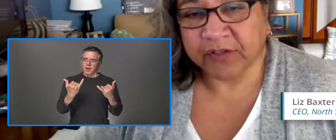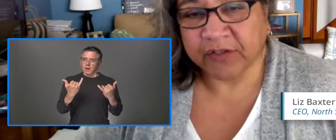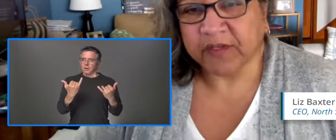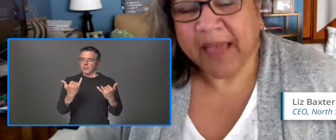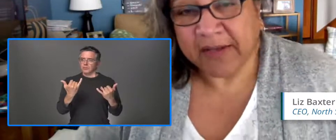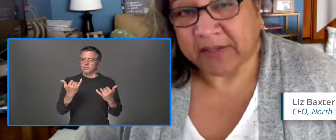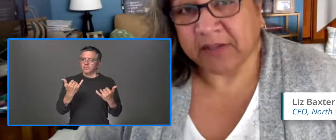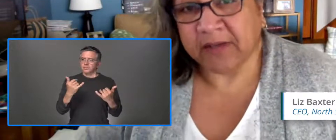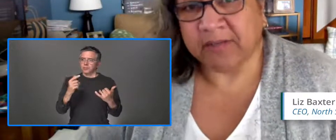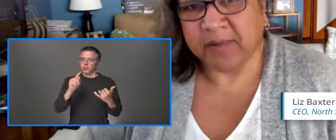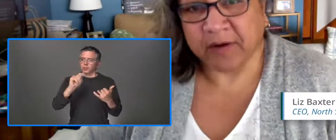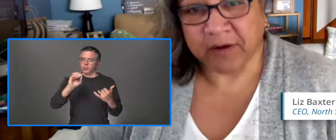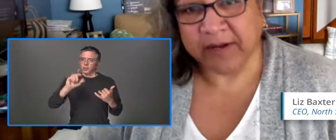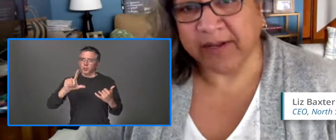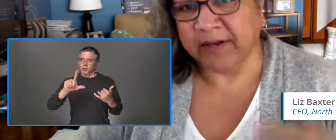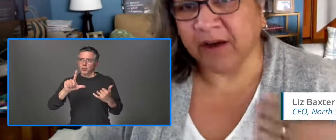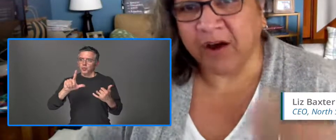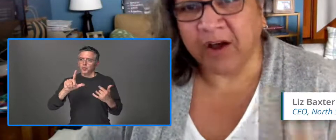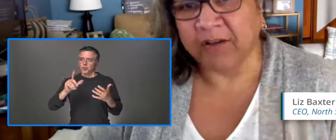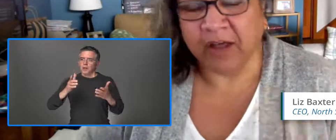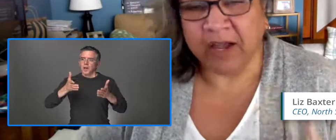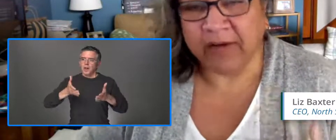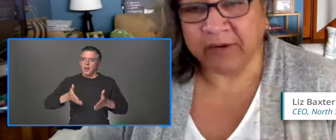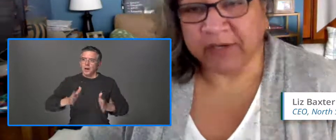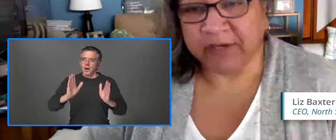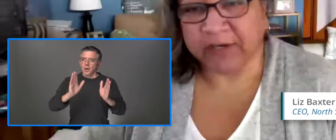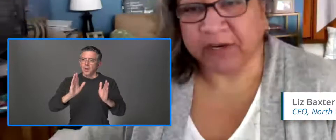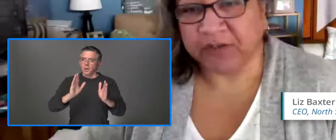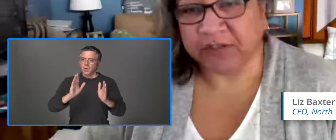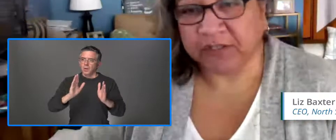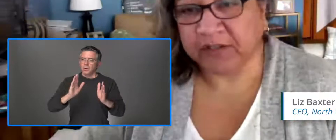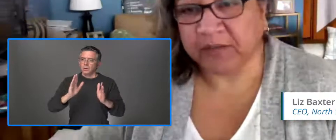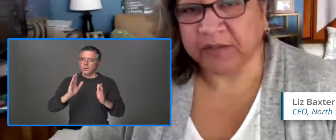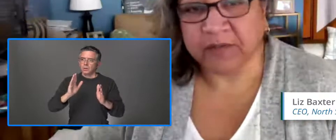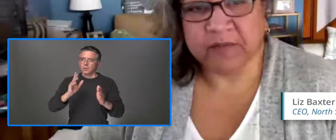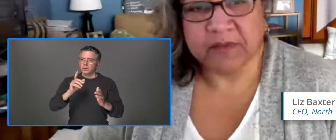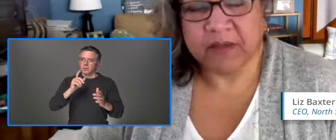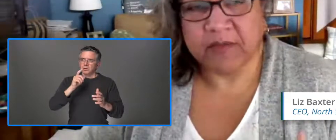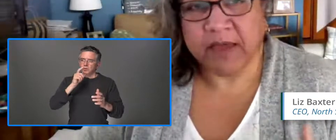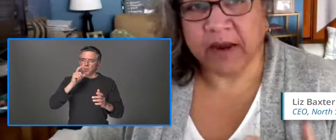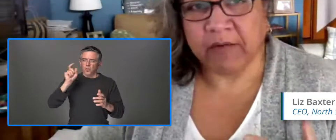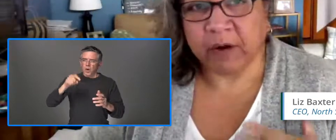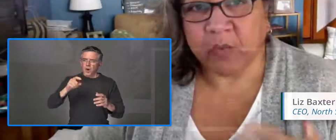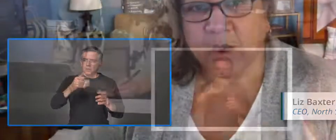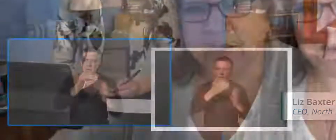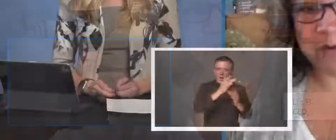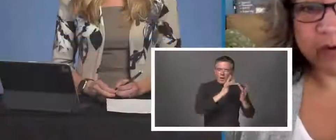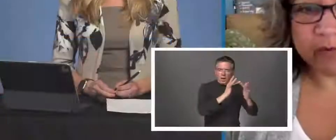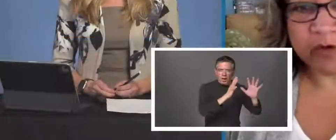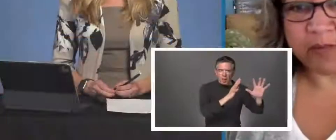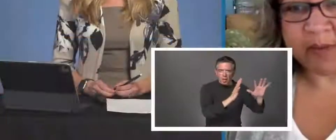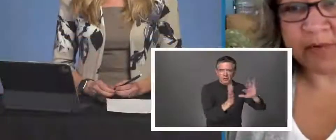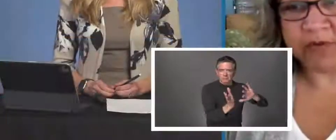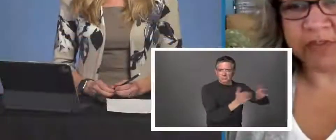to bypass the myriad online registration systems that require community members